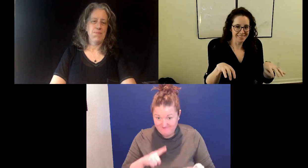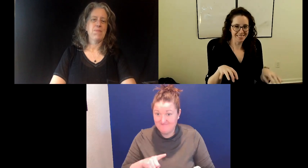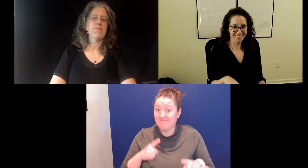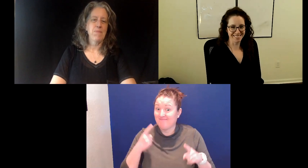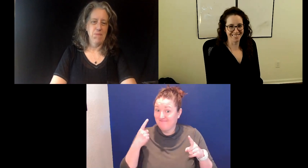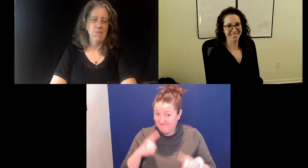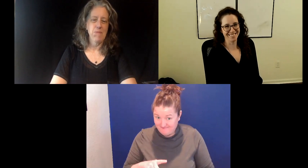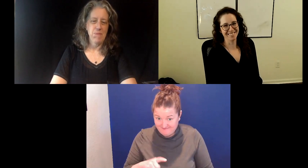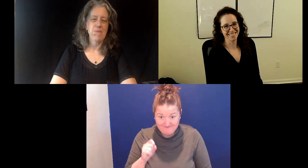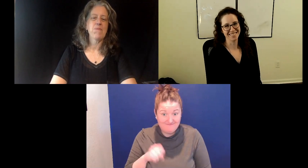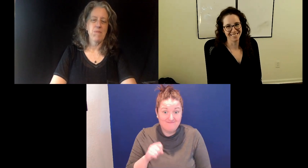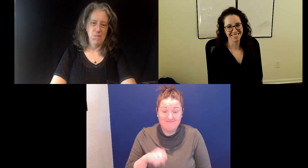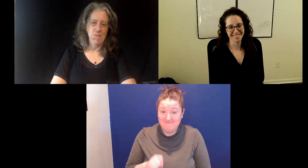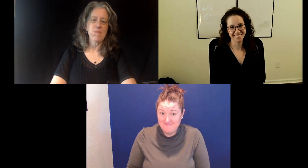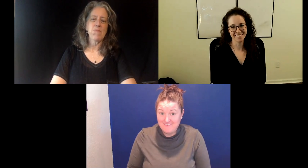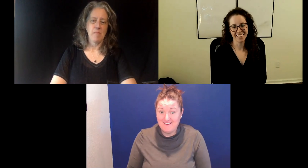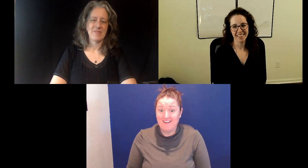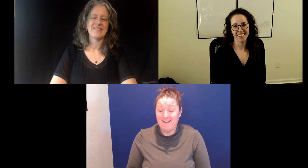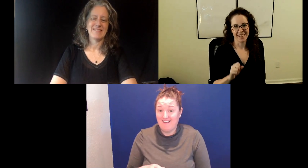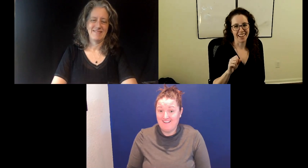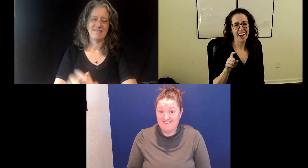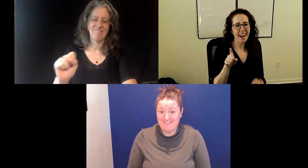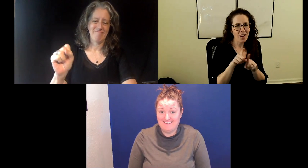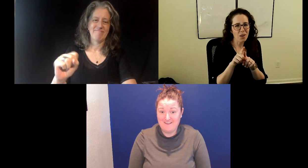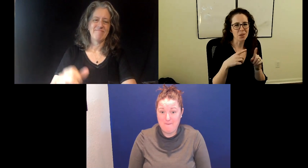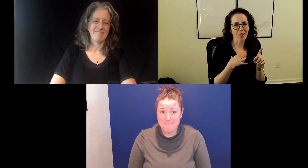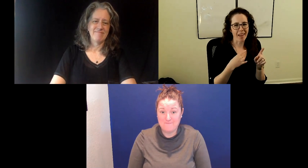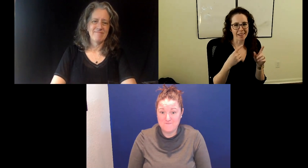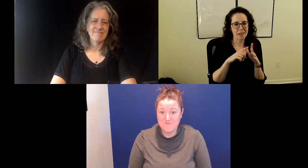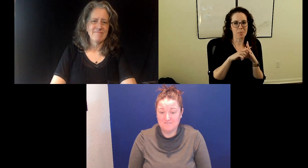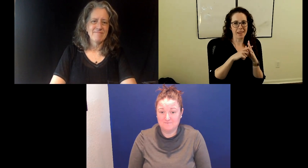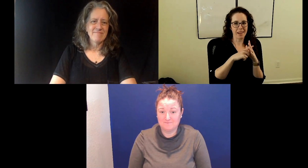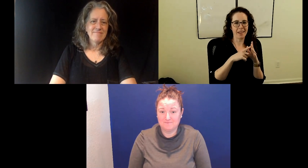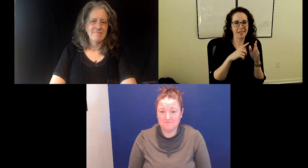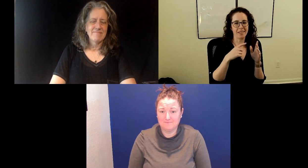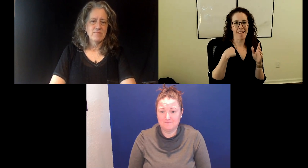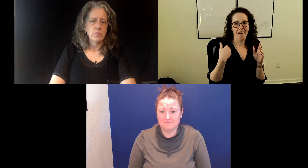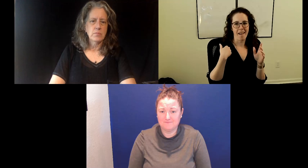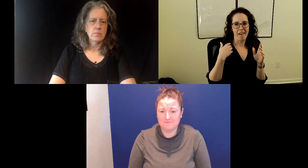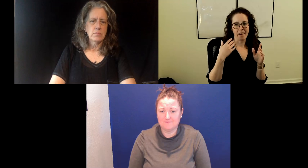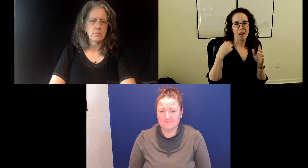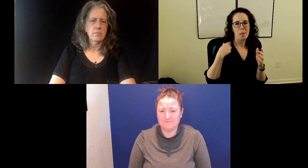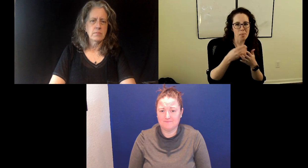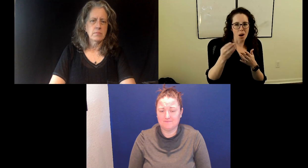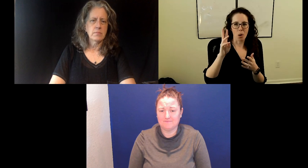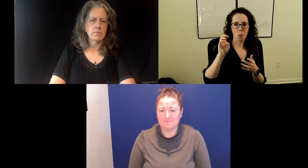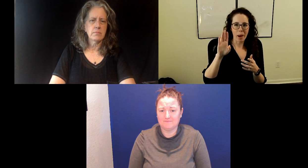and so that's been something trying to figure out and also i i like at the beginning that we had